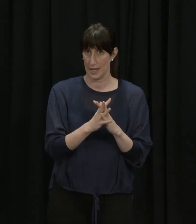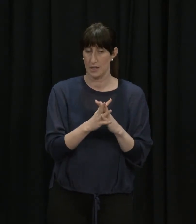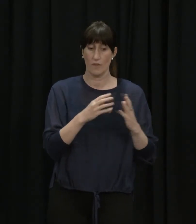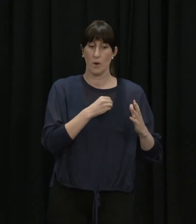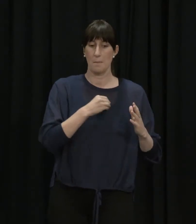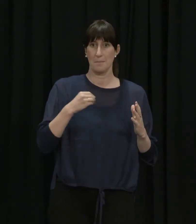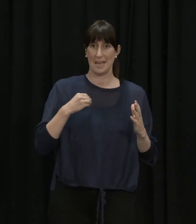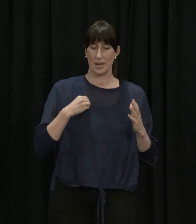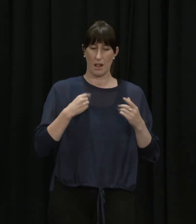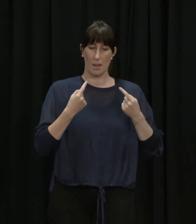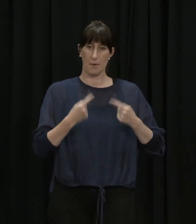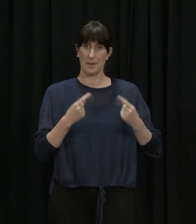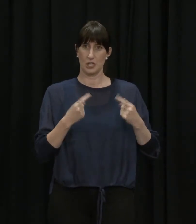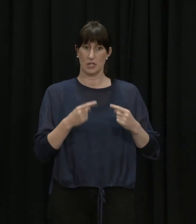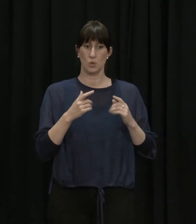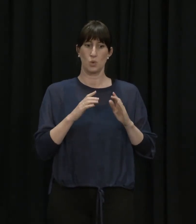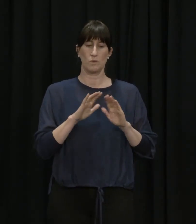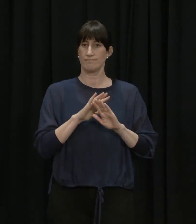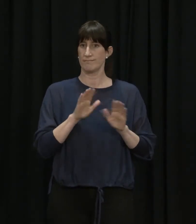week.